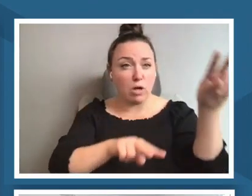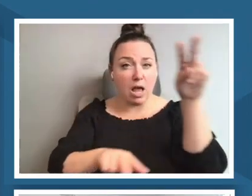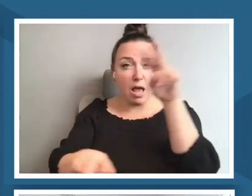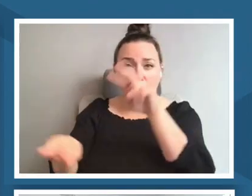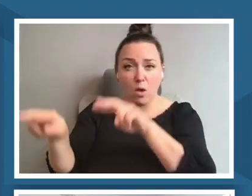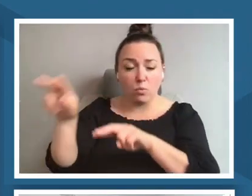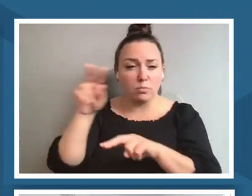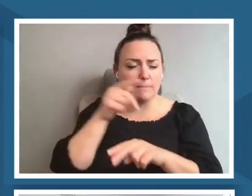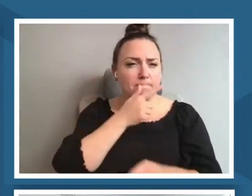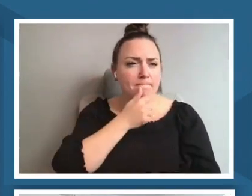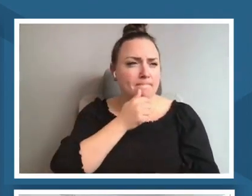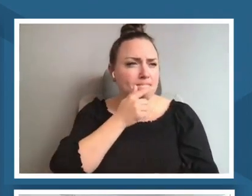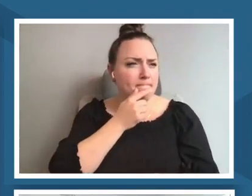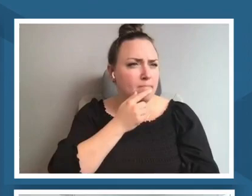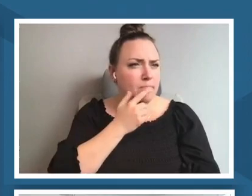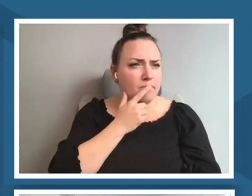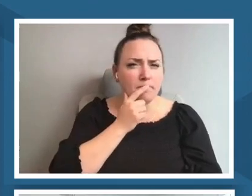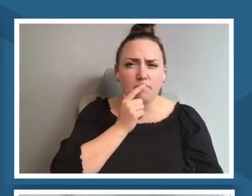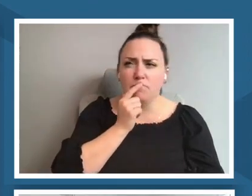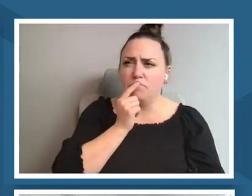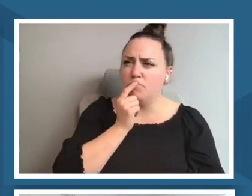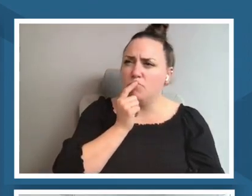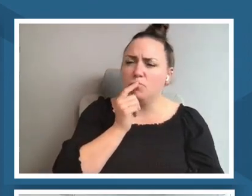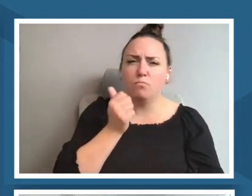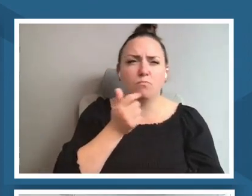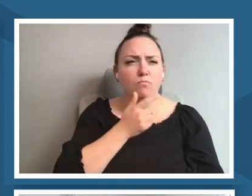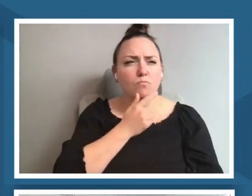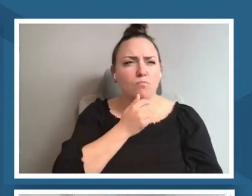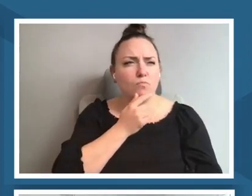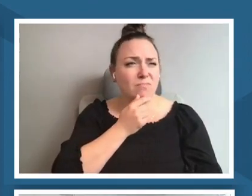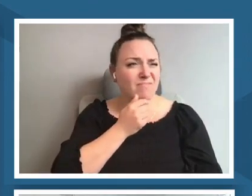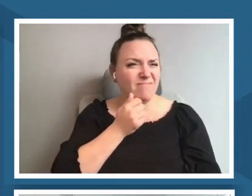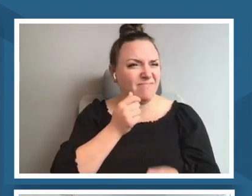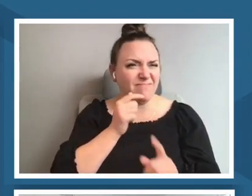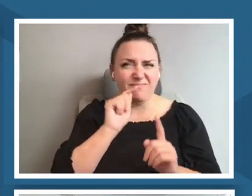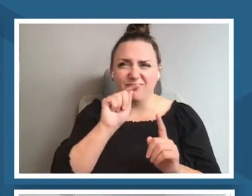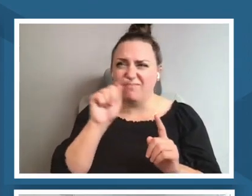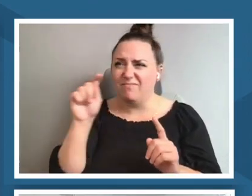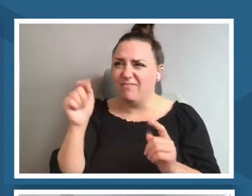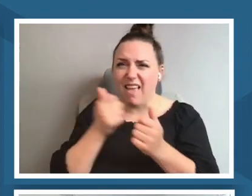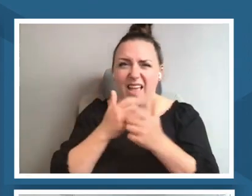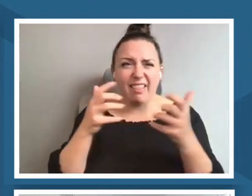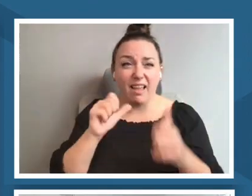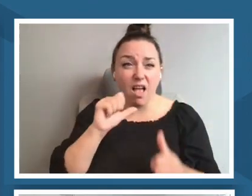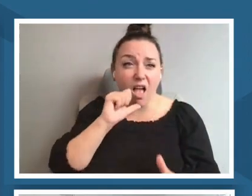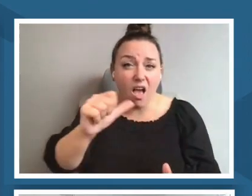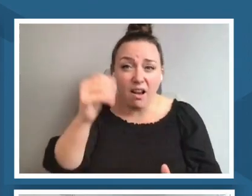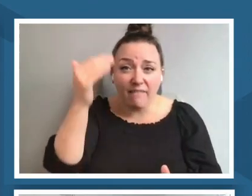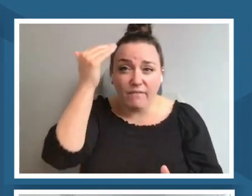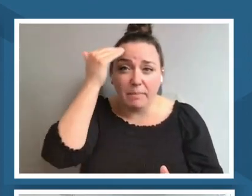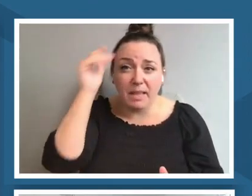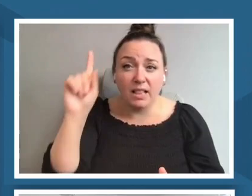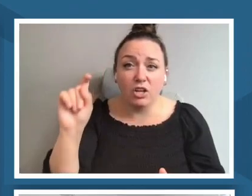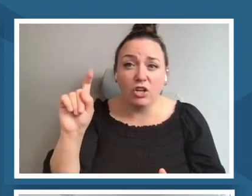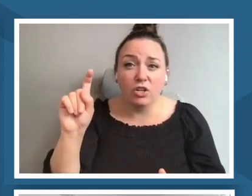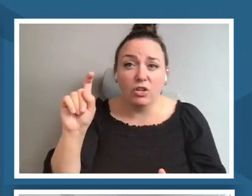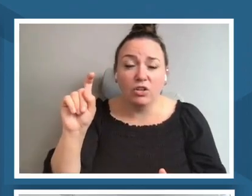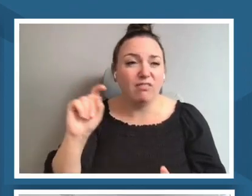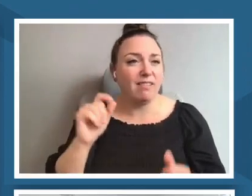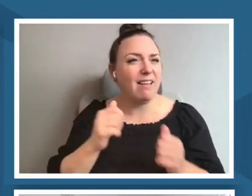is anything unfamiliar is anything strange